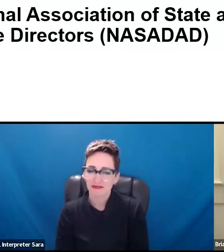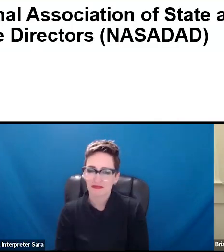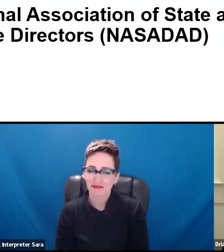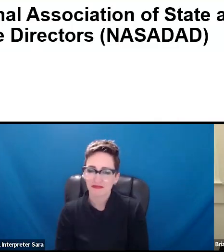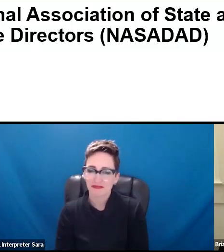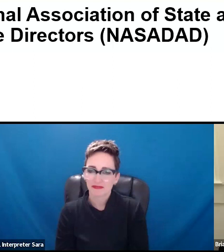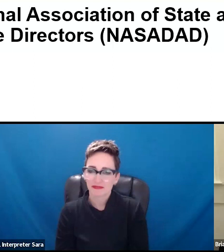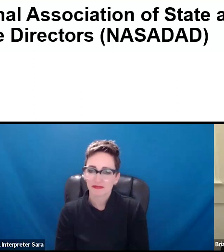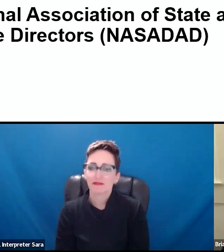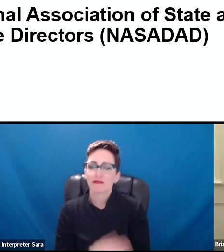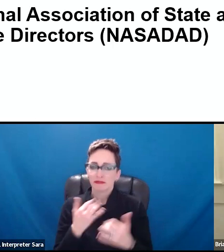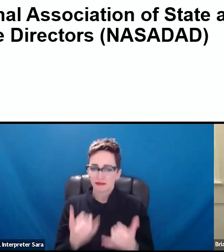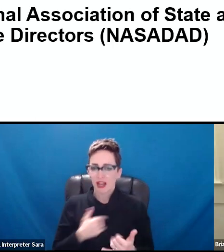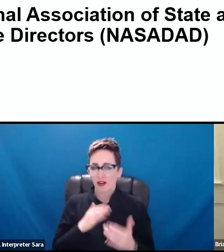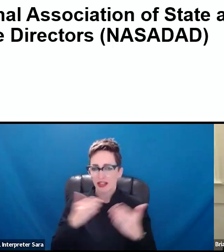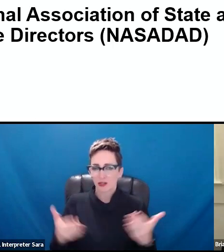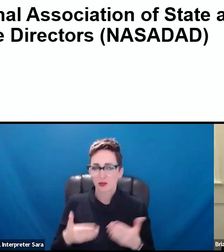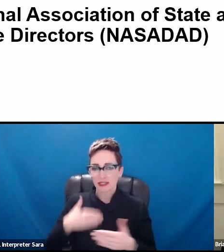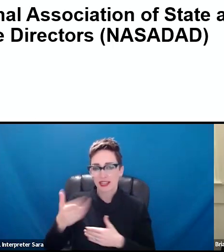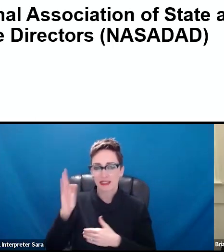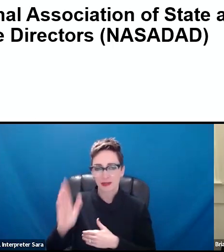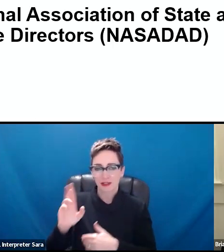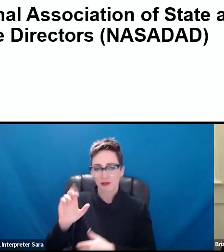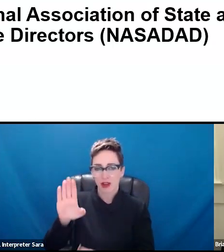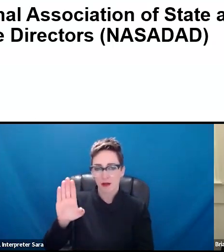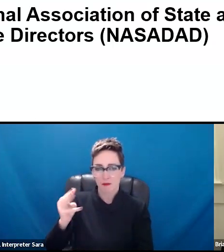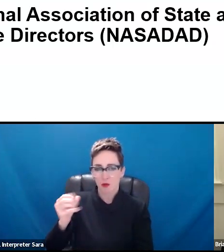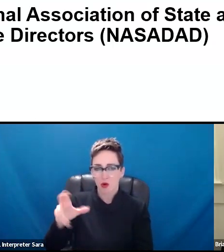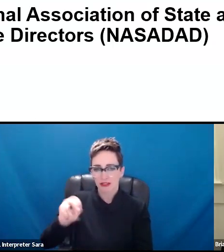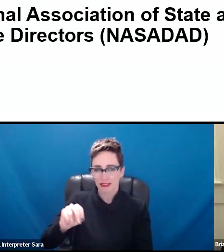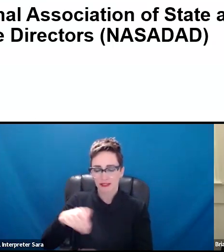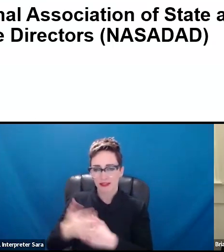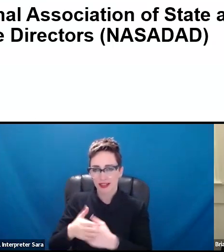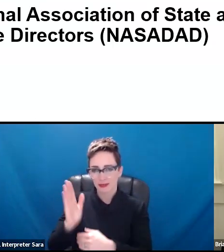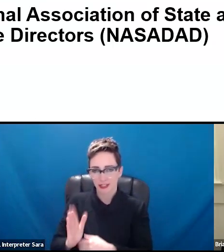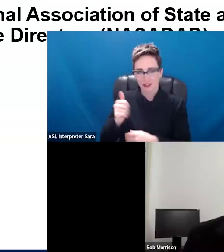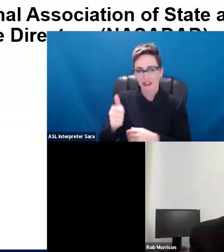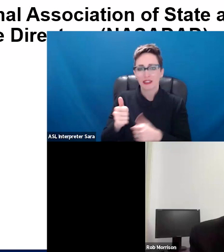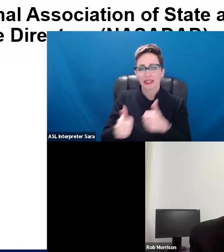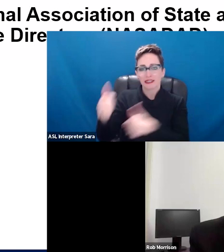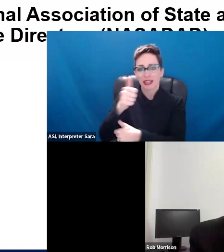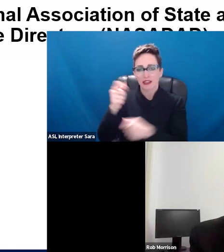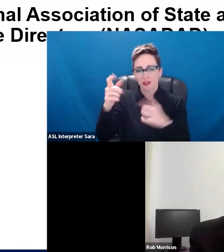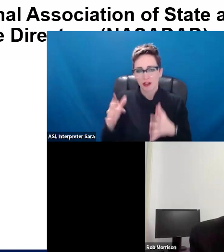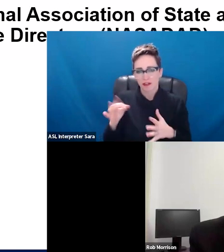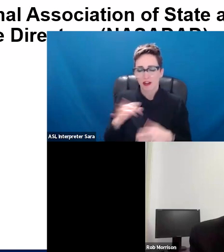And now let me introduce Rob Morrison as the next speaker. Rob is the Executive Director of Legislative Affairs